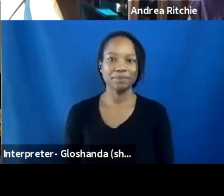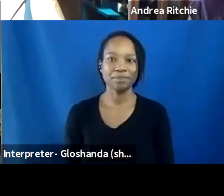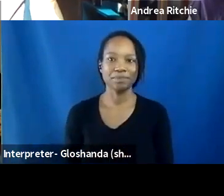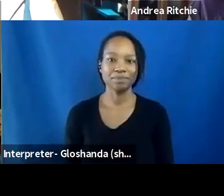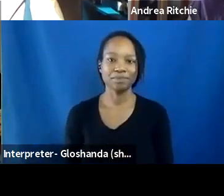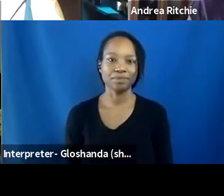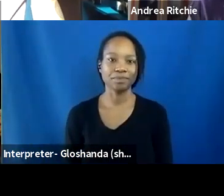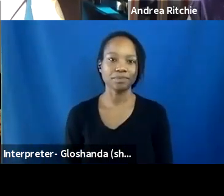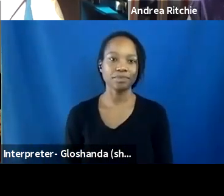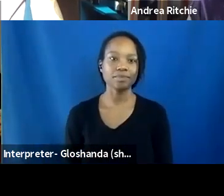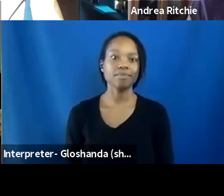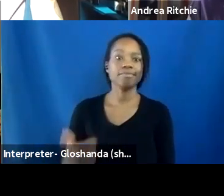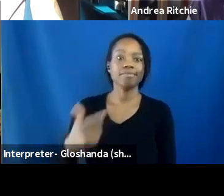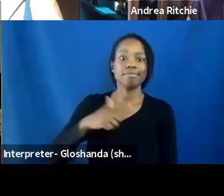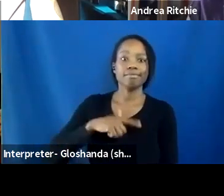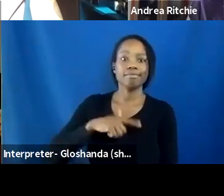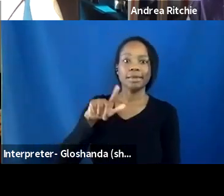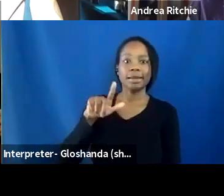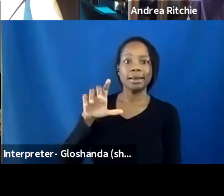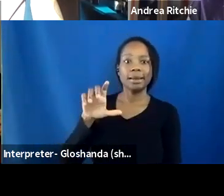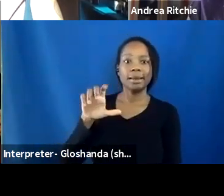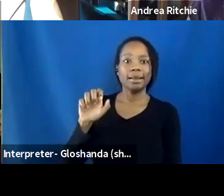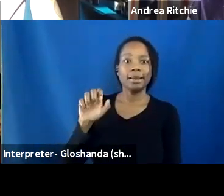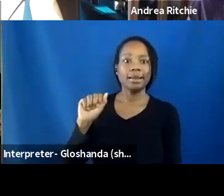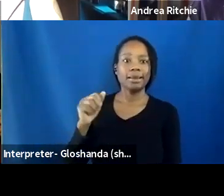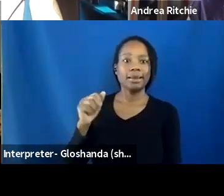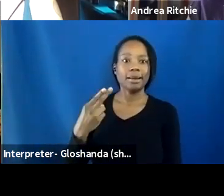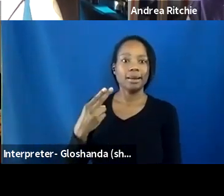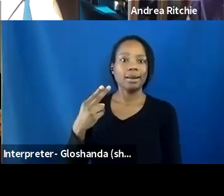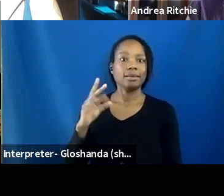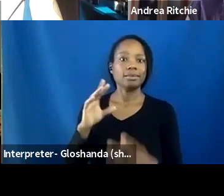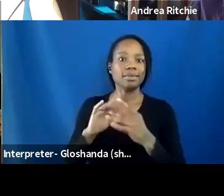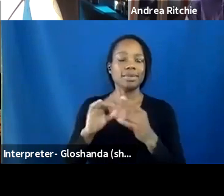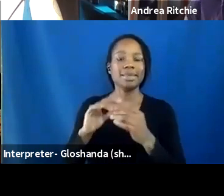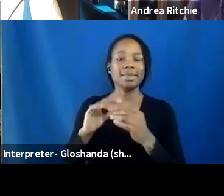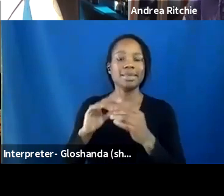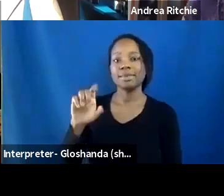This is Leah speaking. Elliot, thank you so much for everything you just contributed.